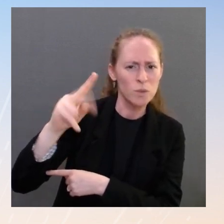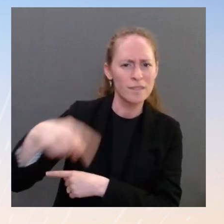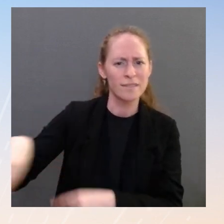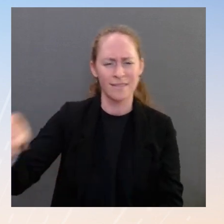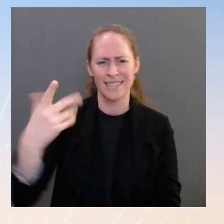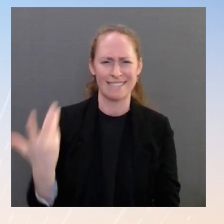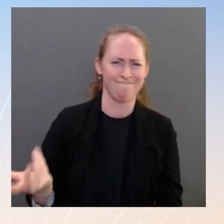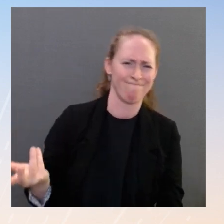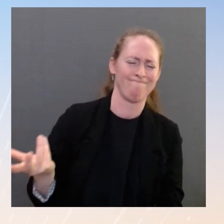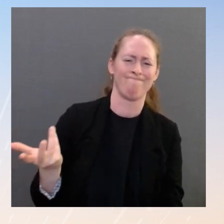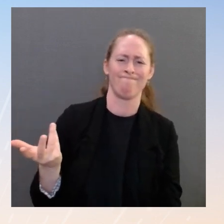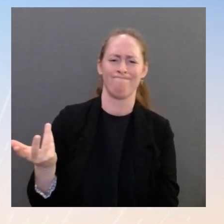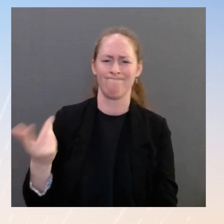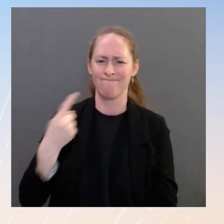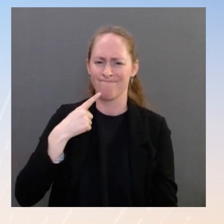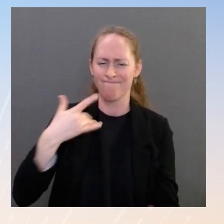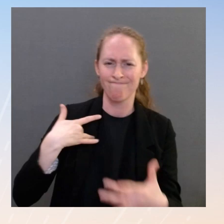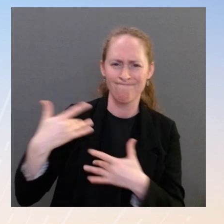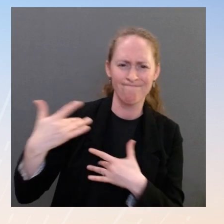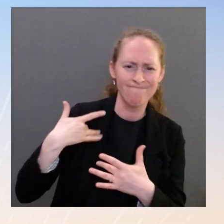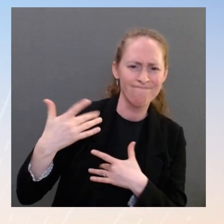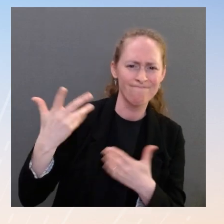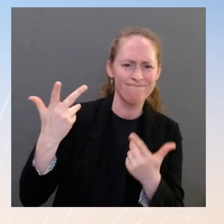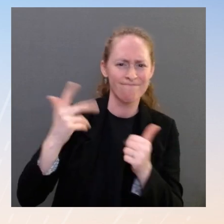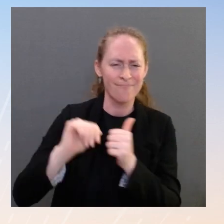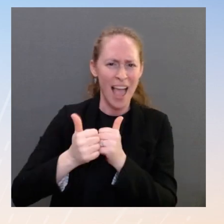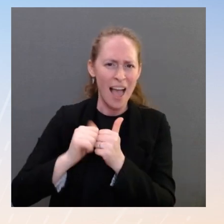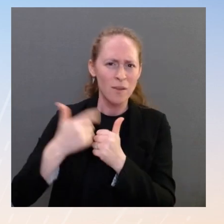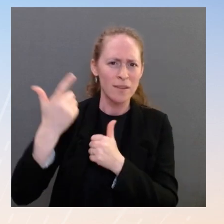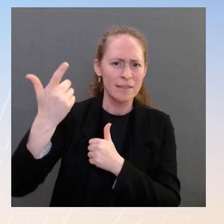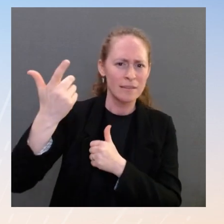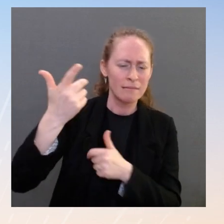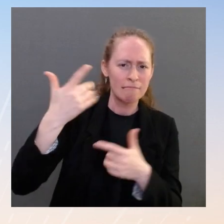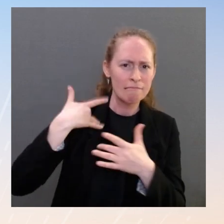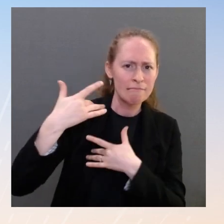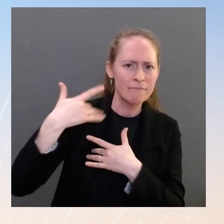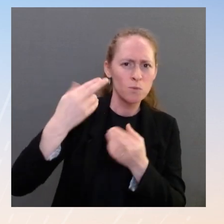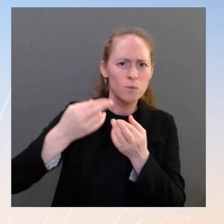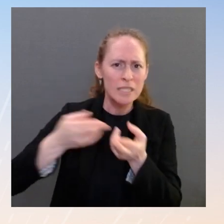and when resources are going to hit the ground. These are Democrats saying these things. They're not wanting, you know,